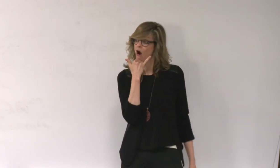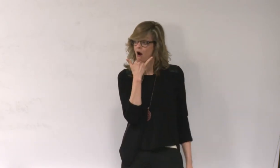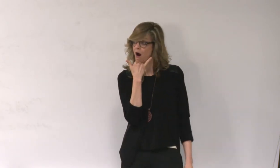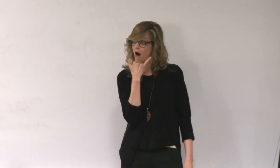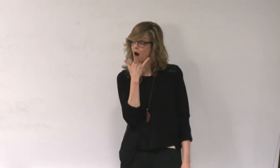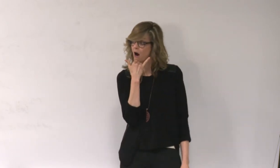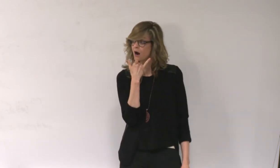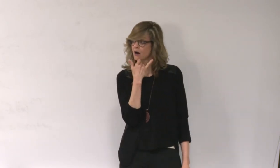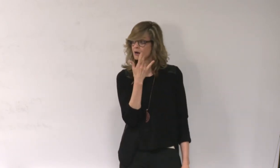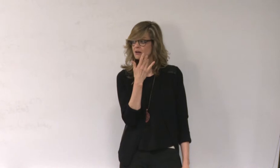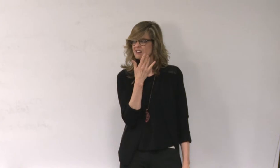SO...